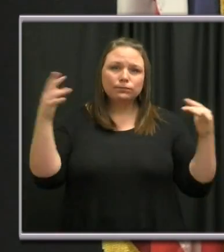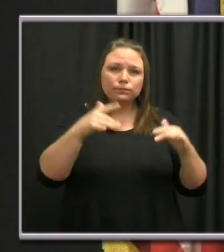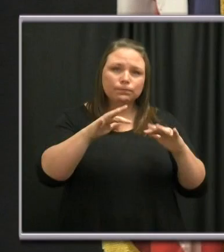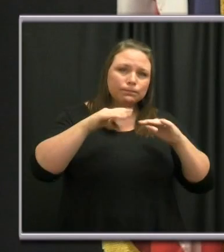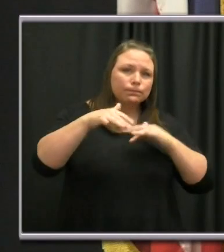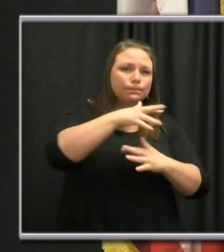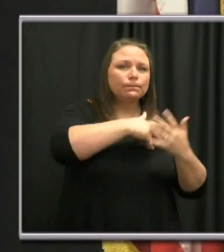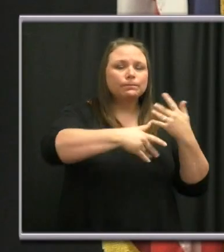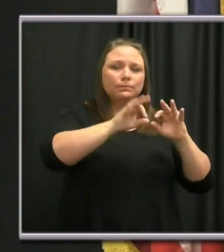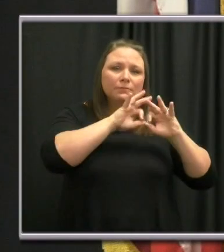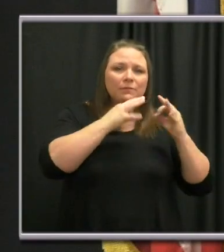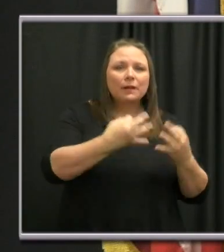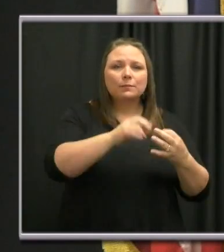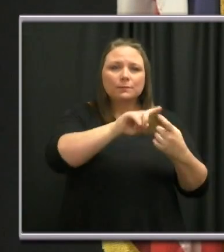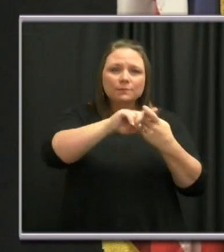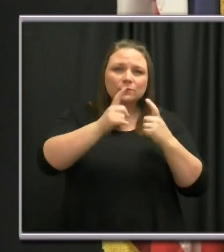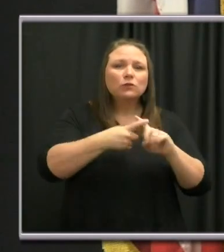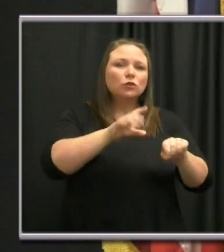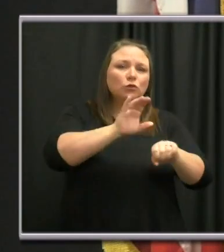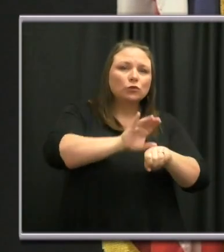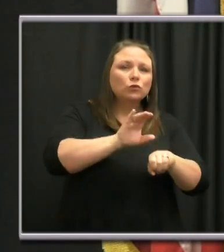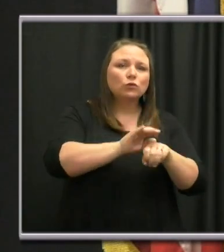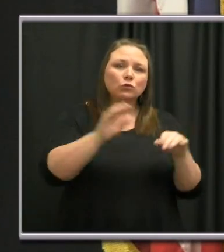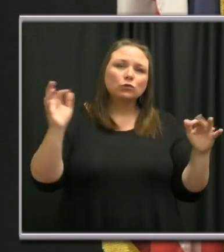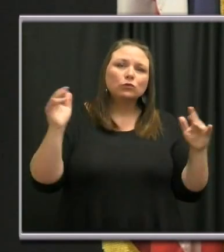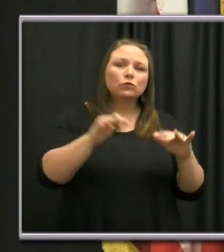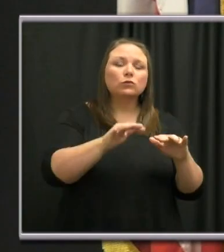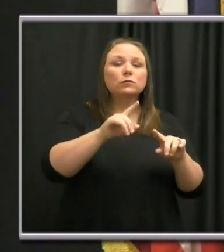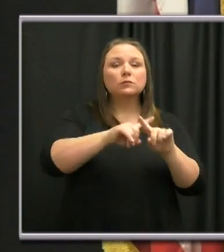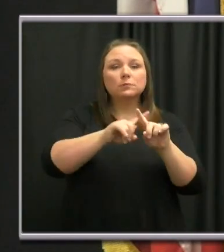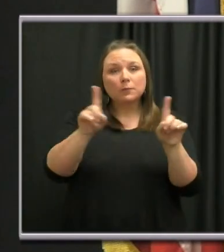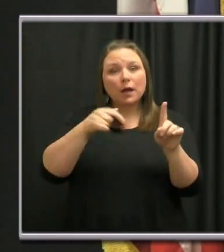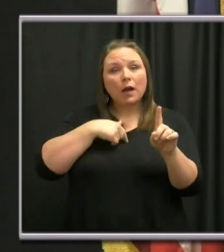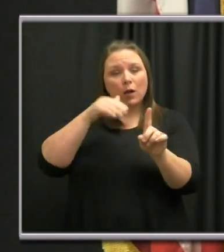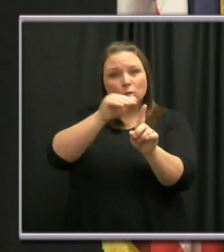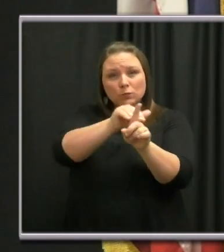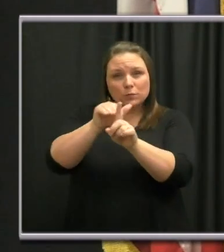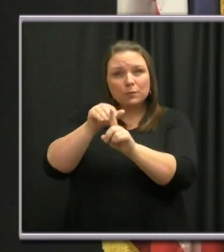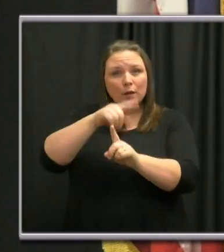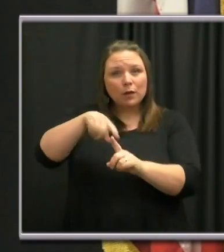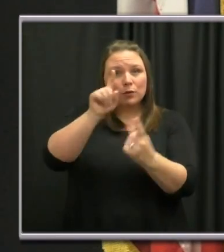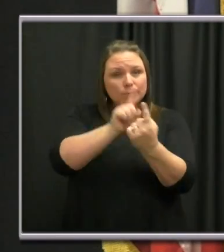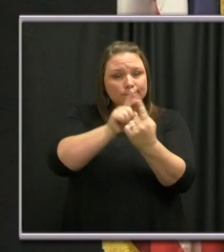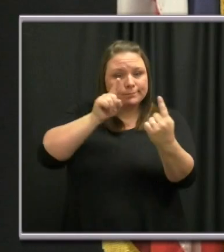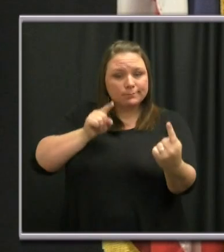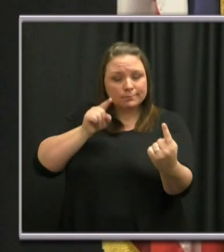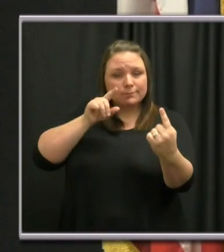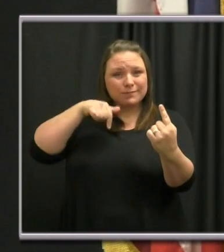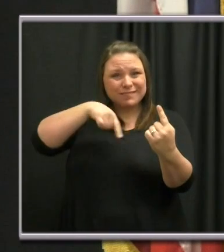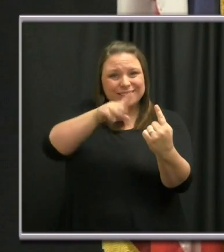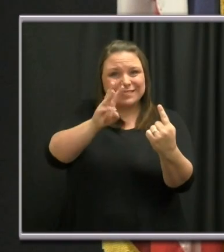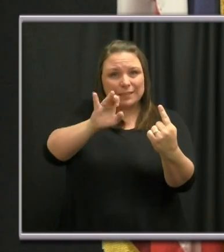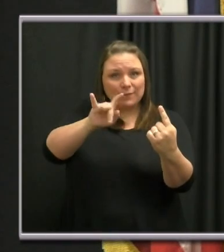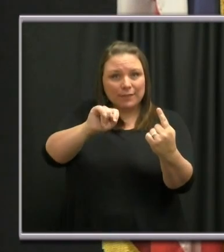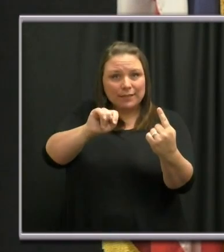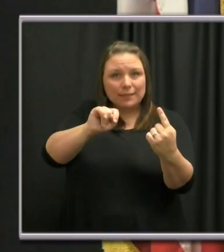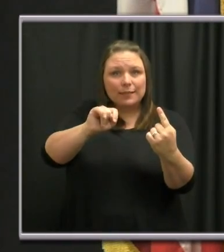TYPICALLY CELEBRATED WITH FAMILY AND FRIENDS. I WANT TO REMIND EVERYBODY THAT YOUR